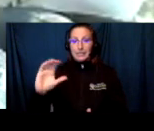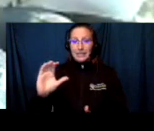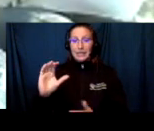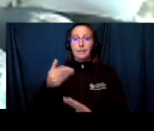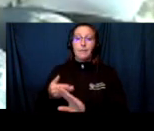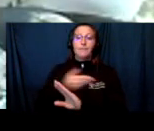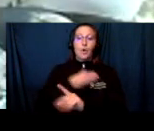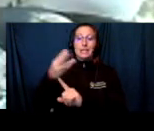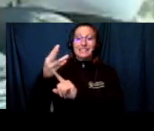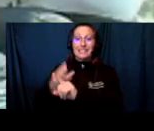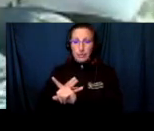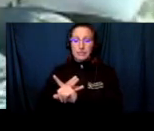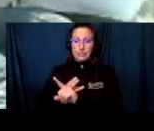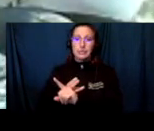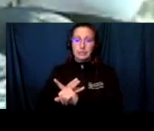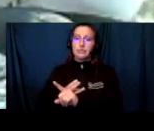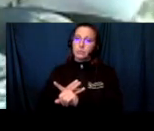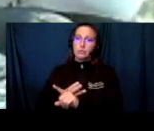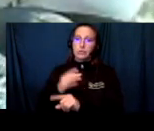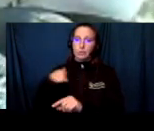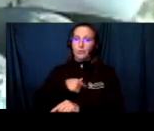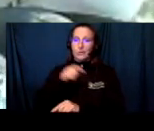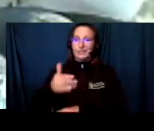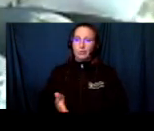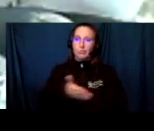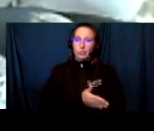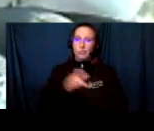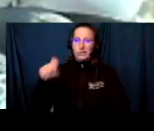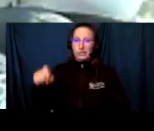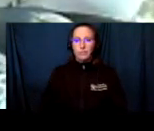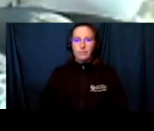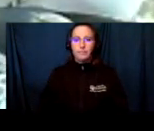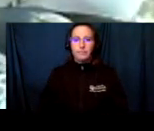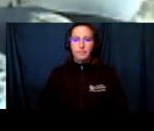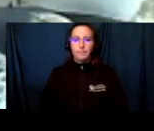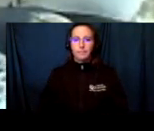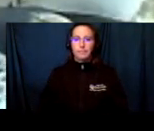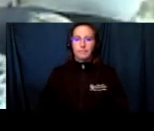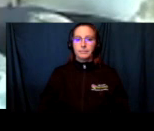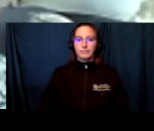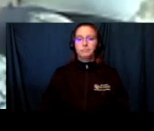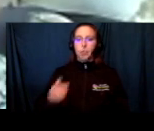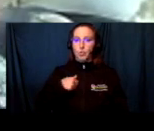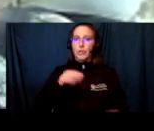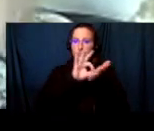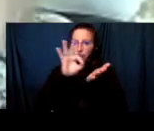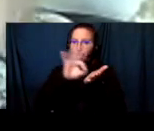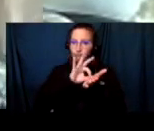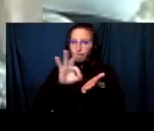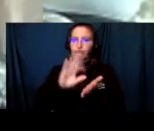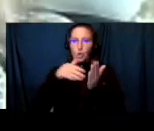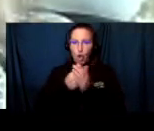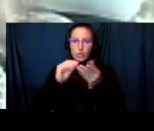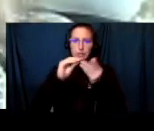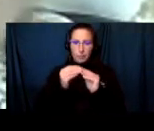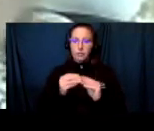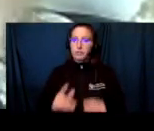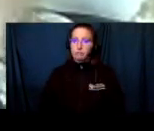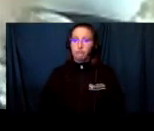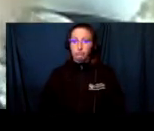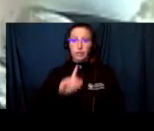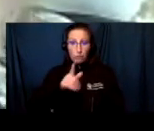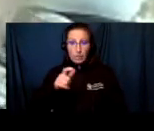an area that we have some improvement to do. So we do track these statistics in real time. We try to